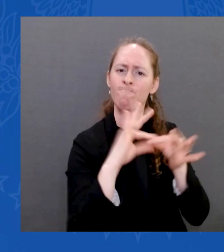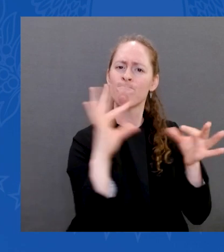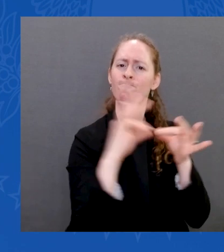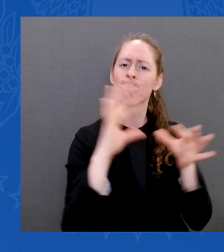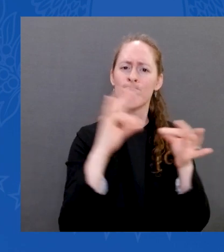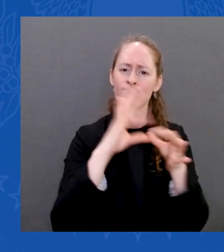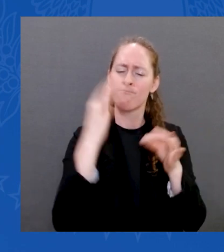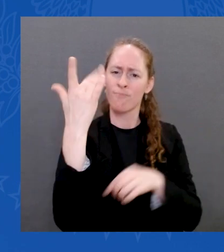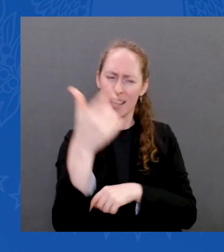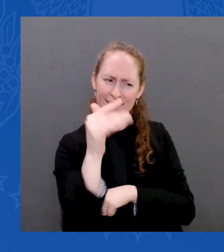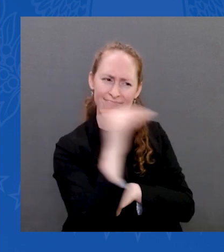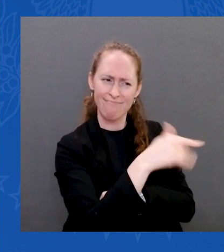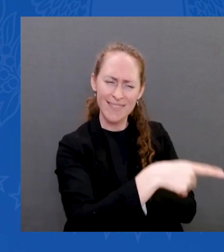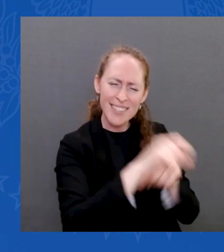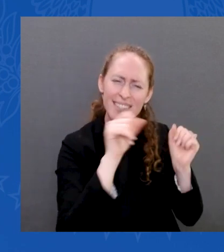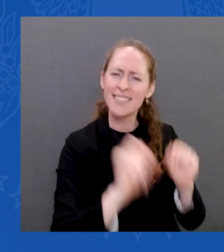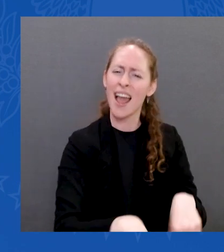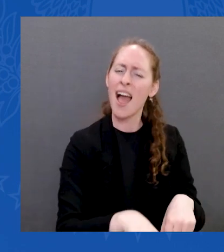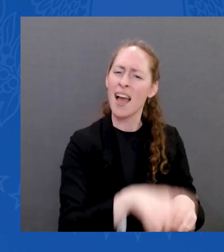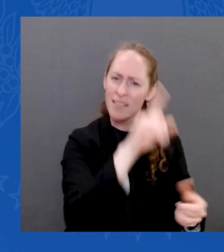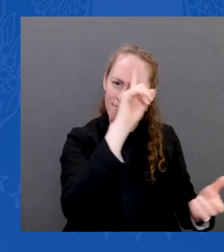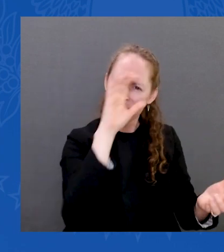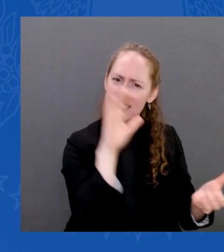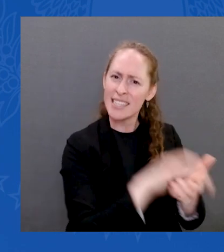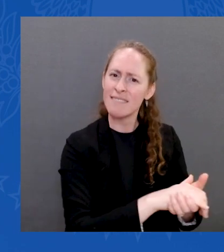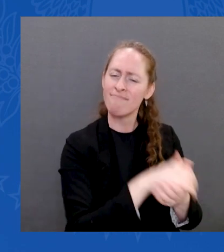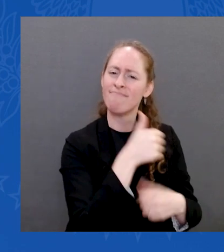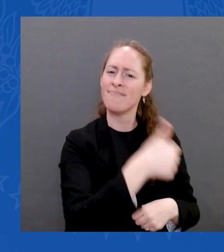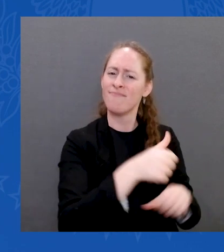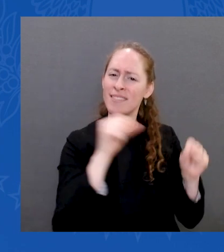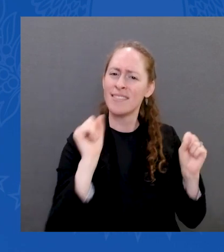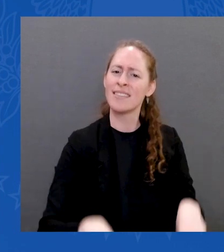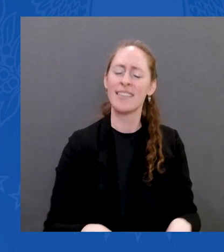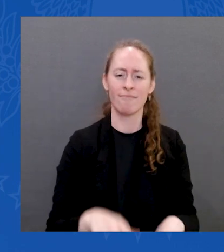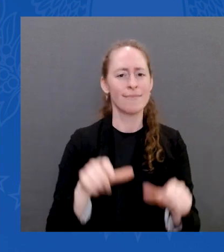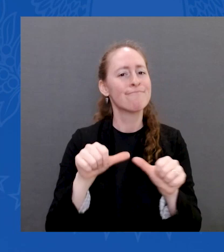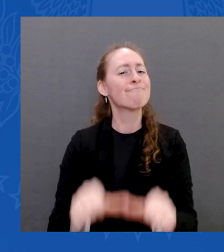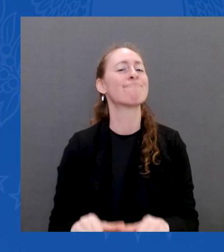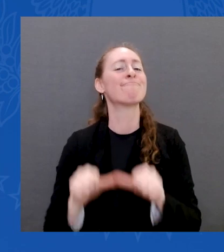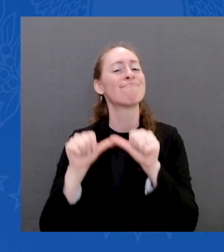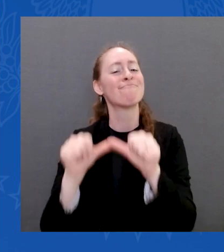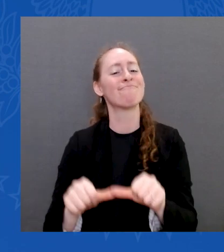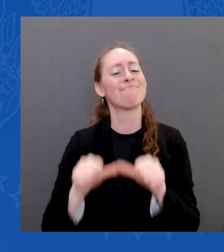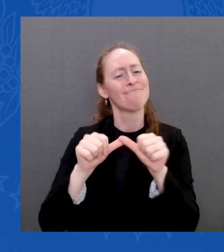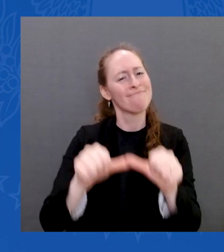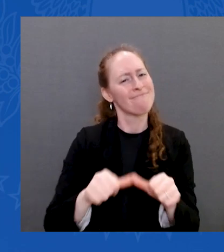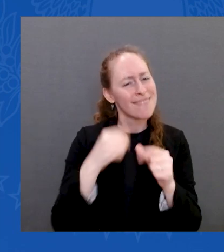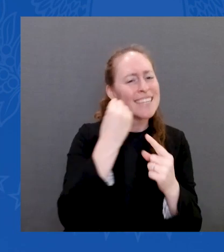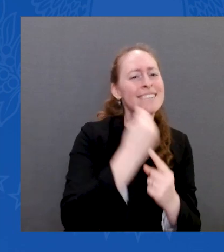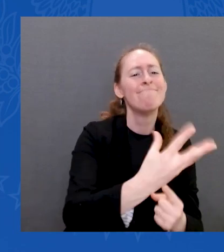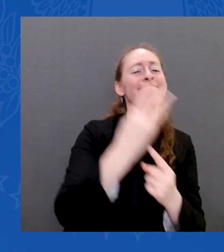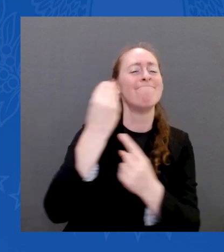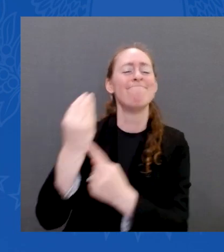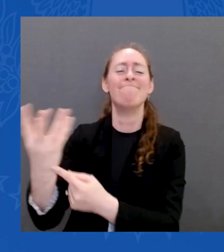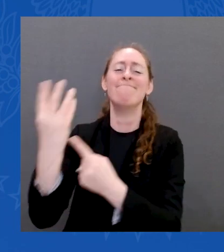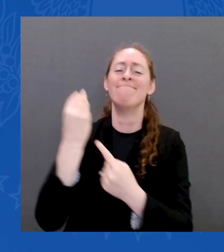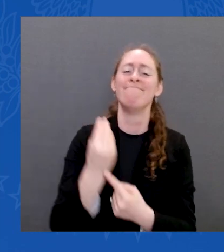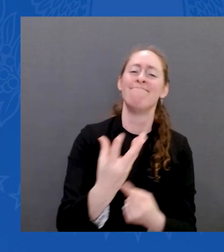Never stop ringing that bell. Never forget that, student by student,